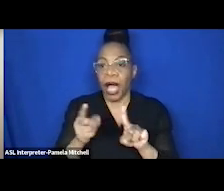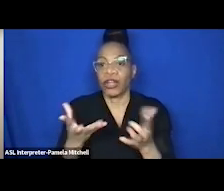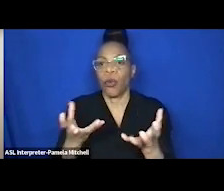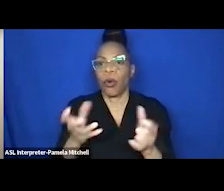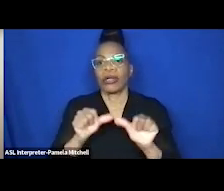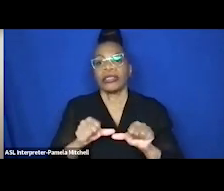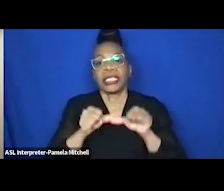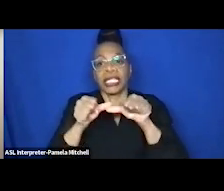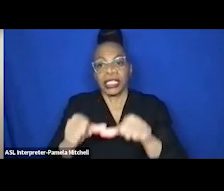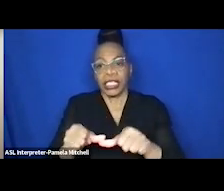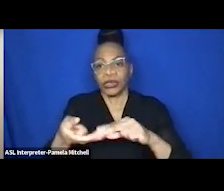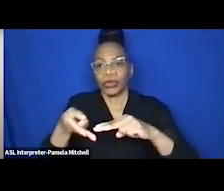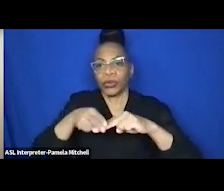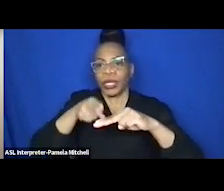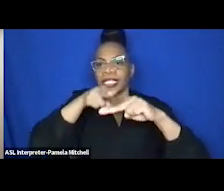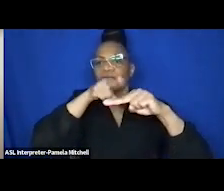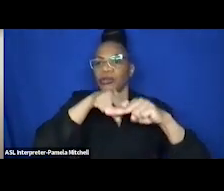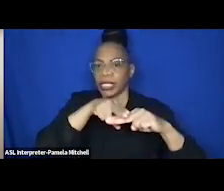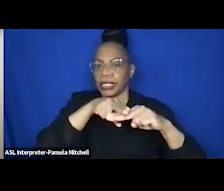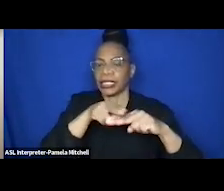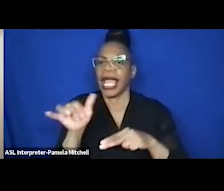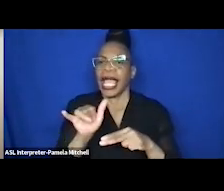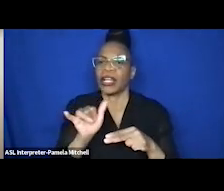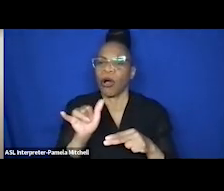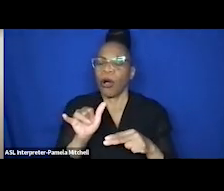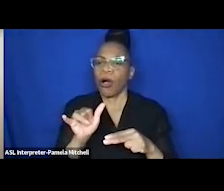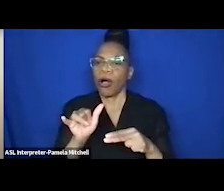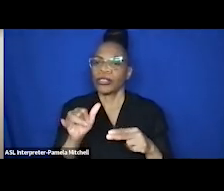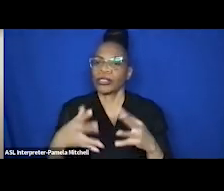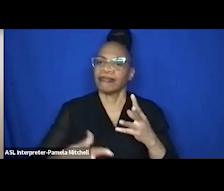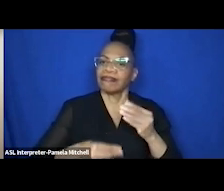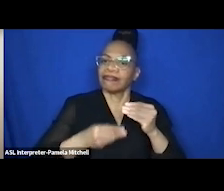And then really tying all of that work back to OAT